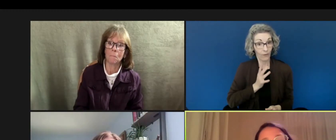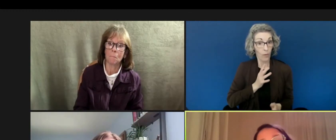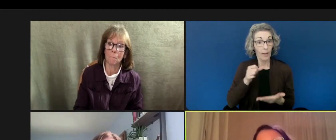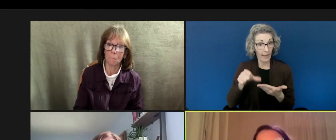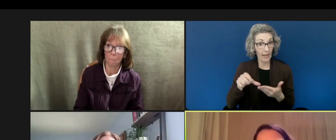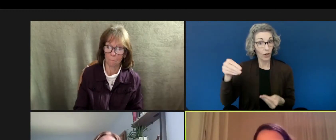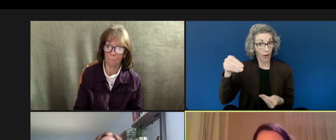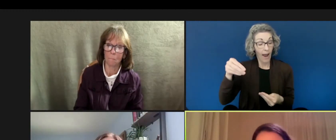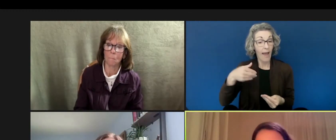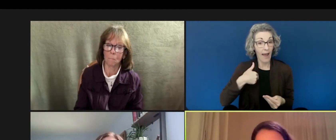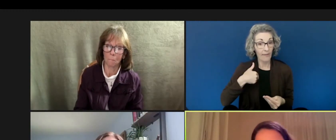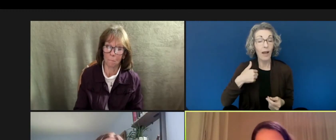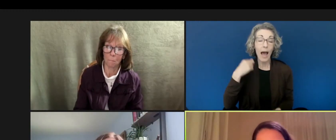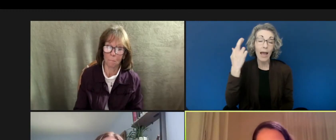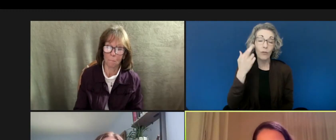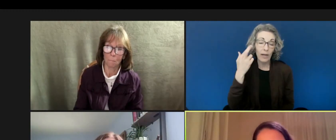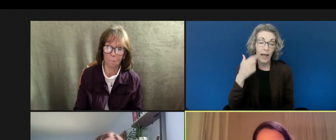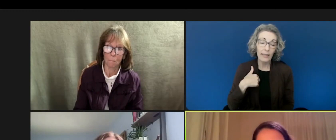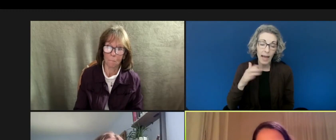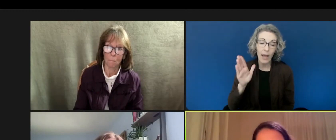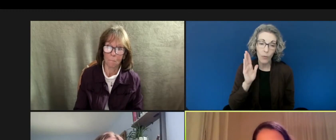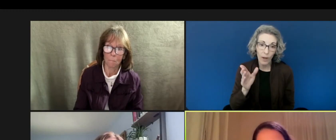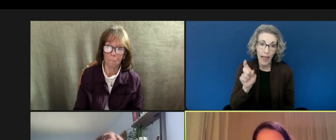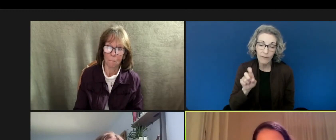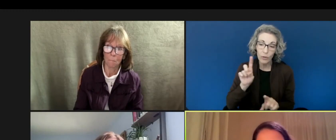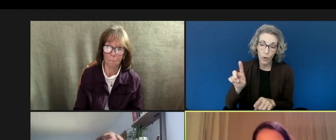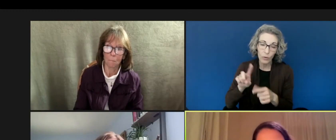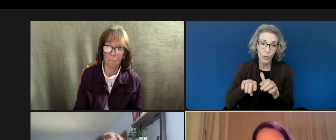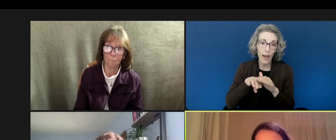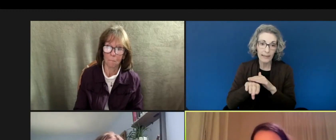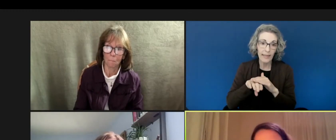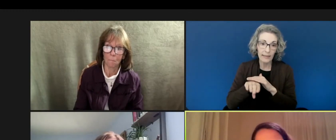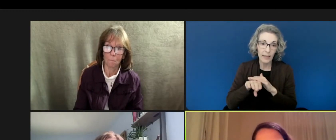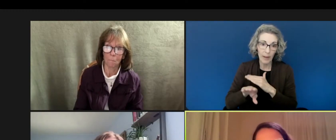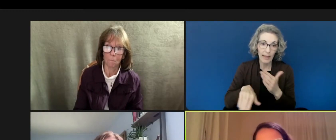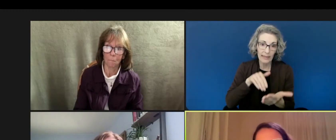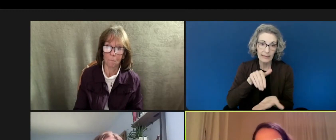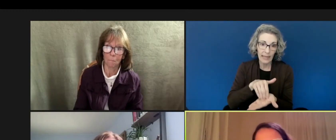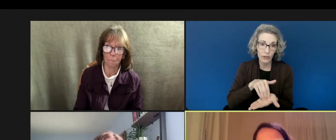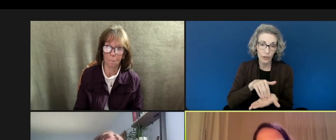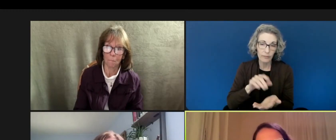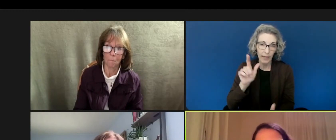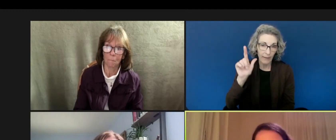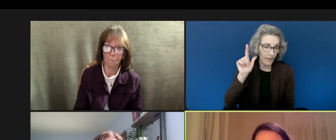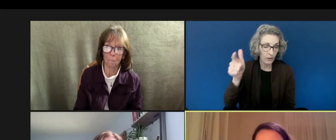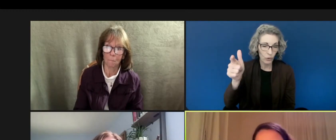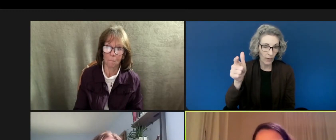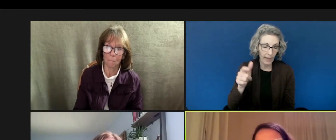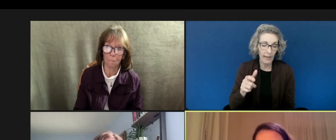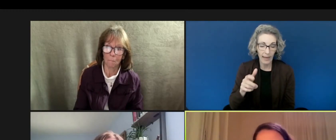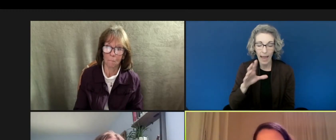So I realized I will have to go to the Accessibility Center eventually and I know it.